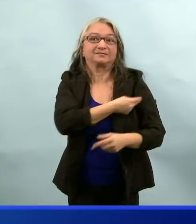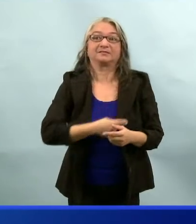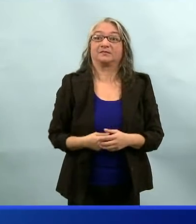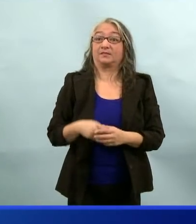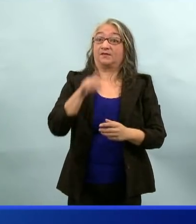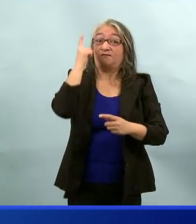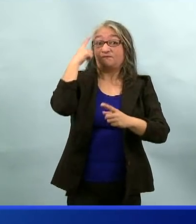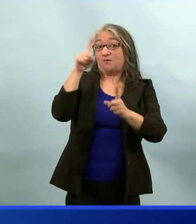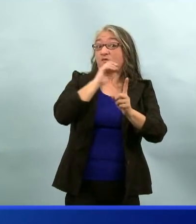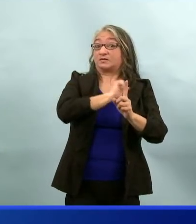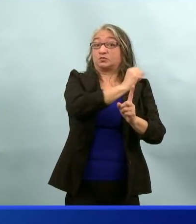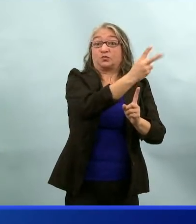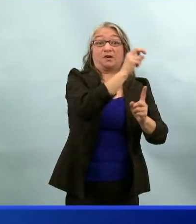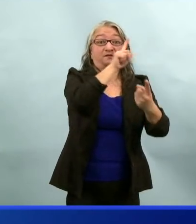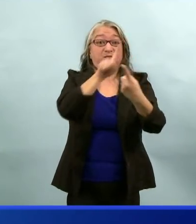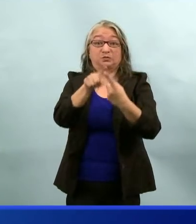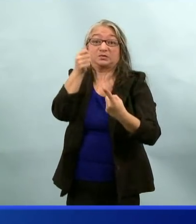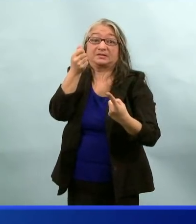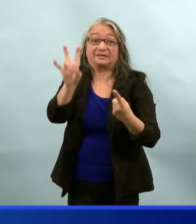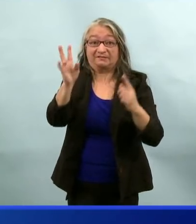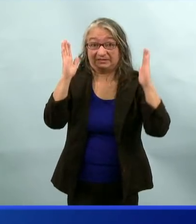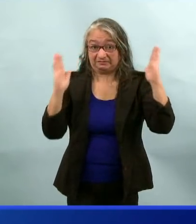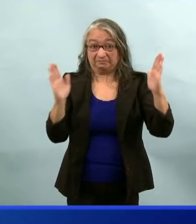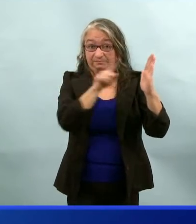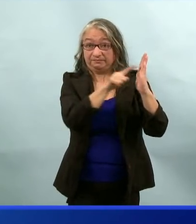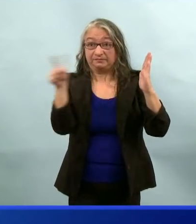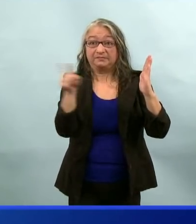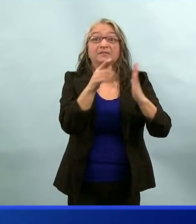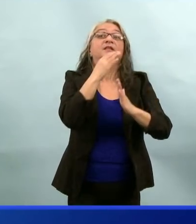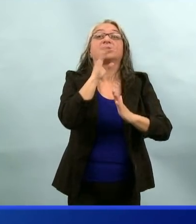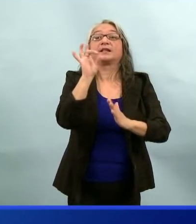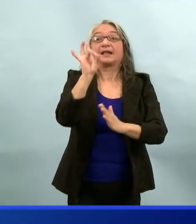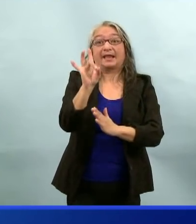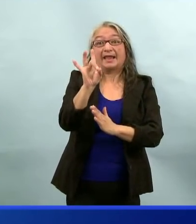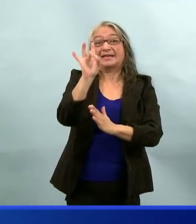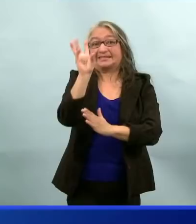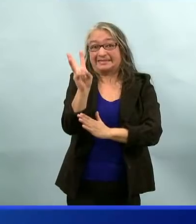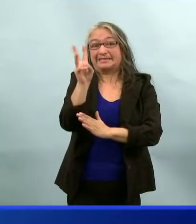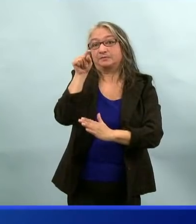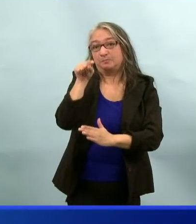have received at least one dose and 86.1 percent have received a second dose